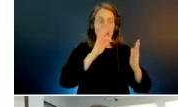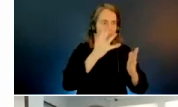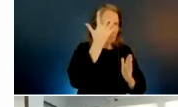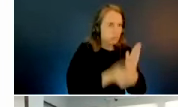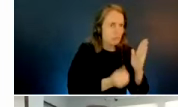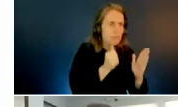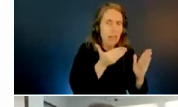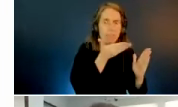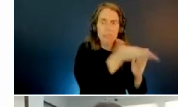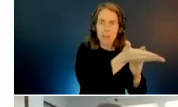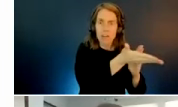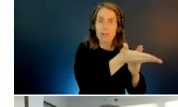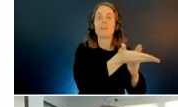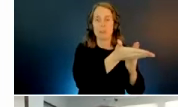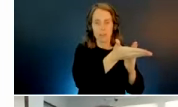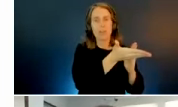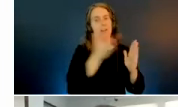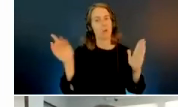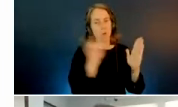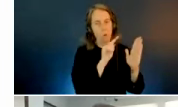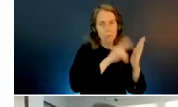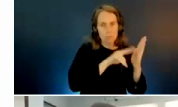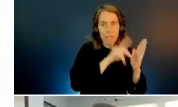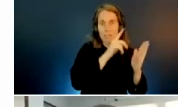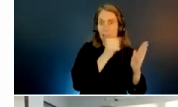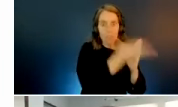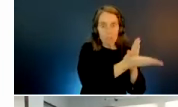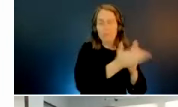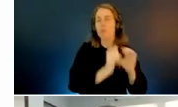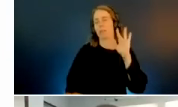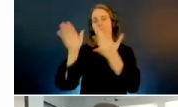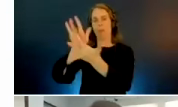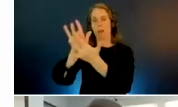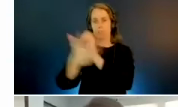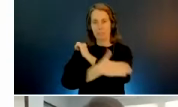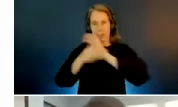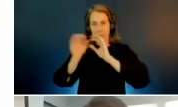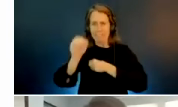please go online and check the status of your ballot okay we can move along